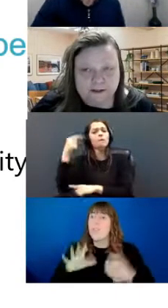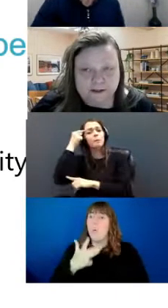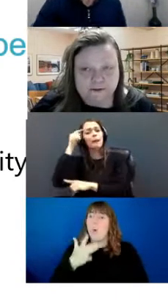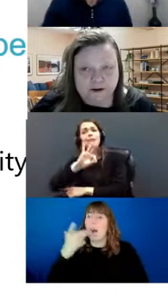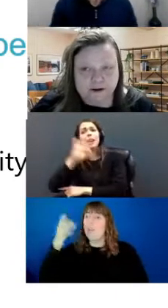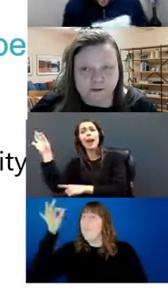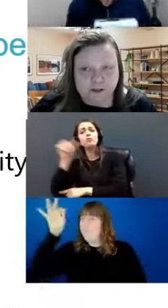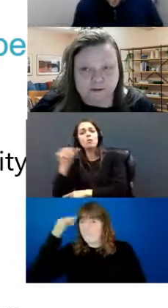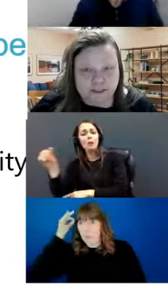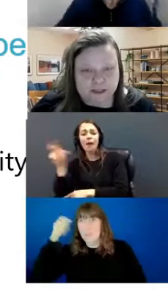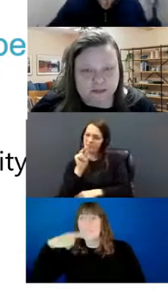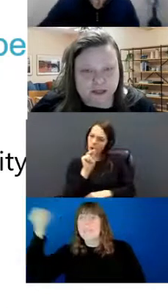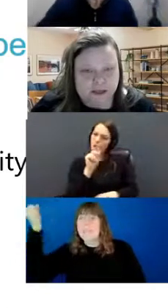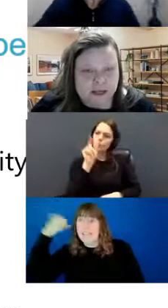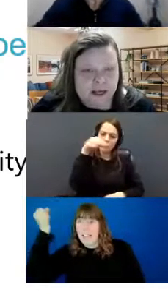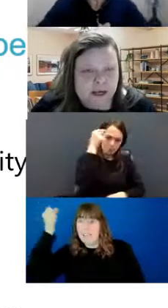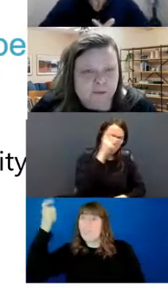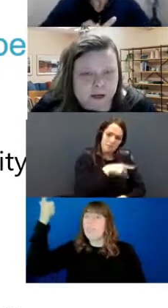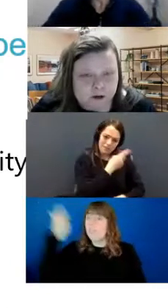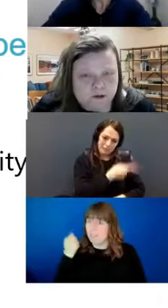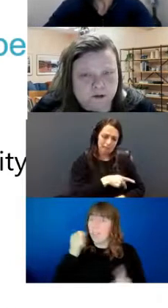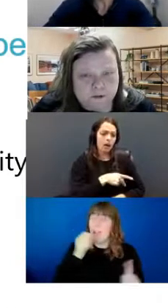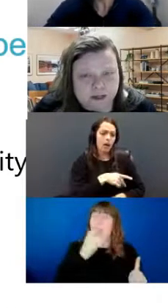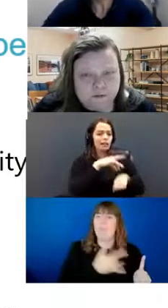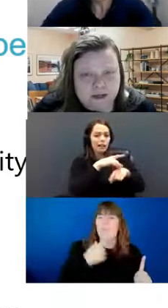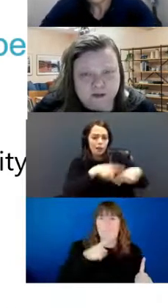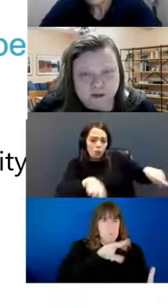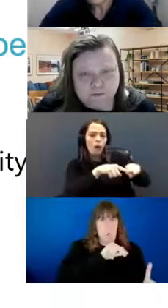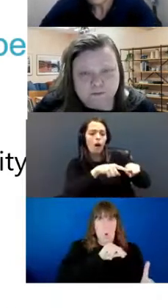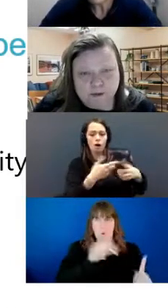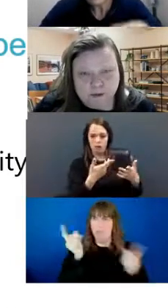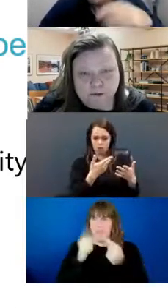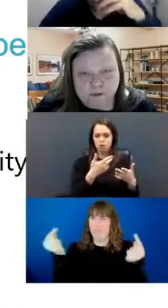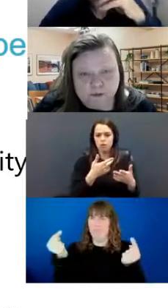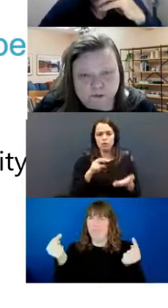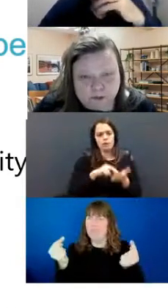that the federal government gives it we also need to make sure people don't slip through the